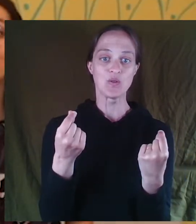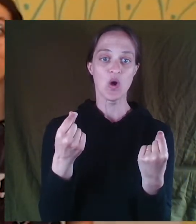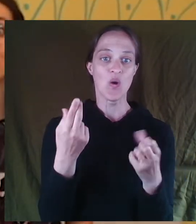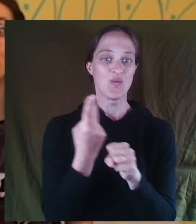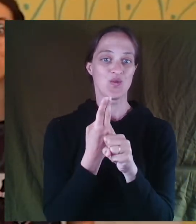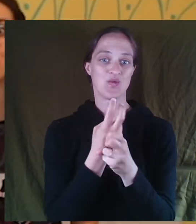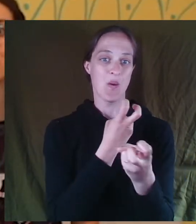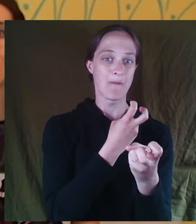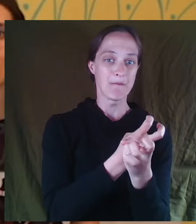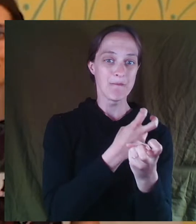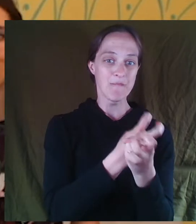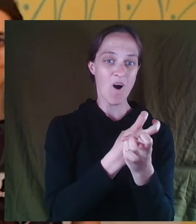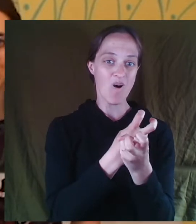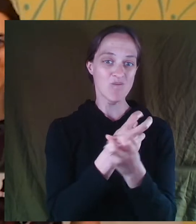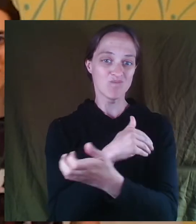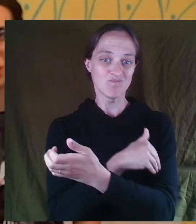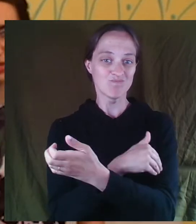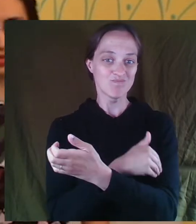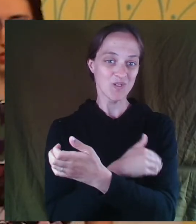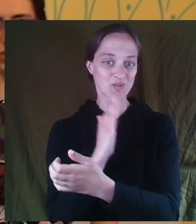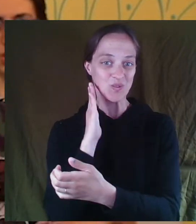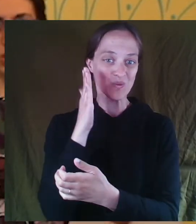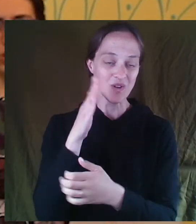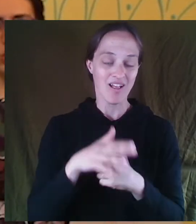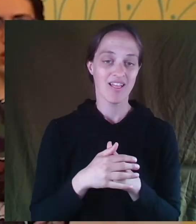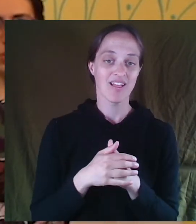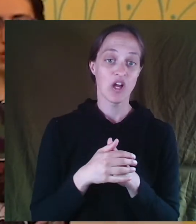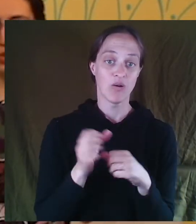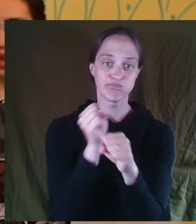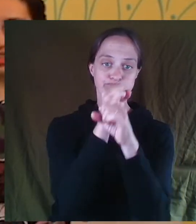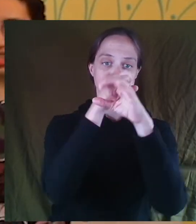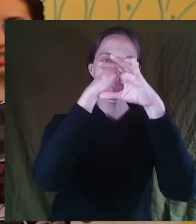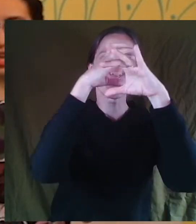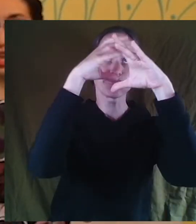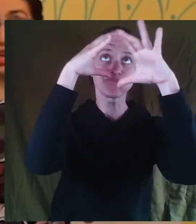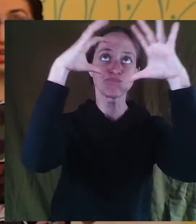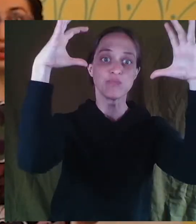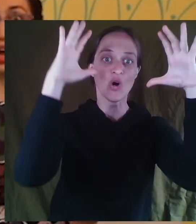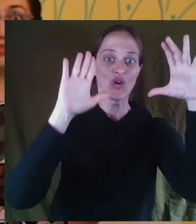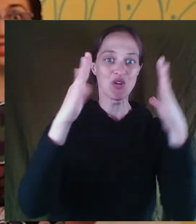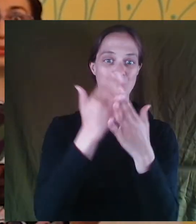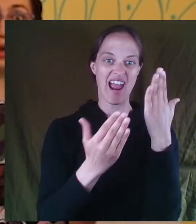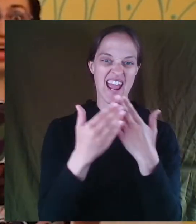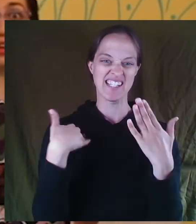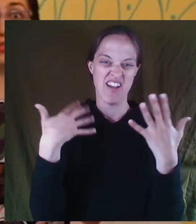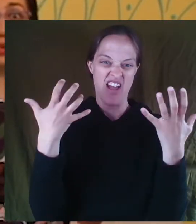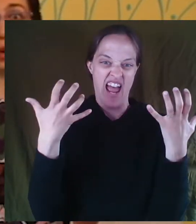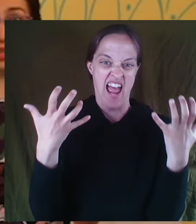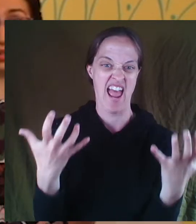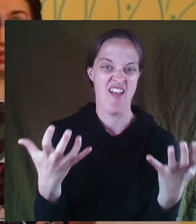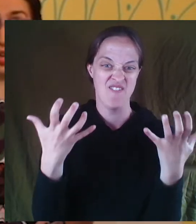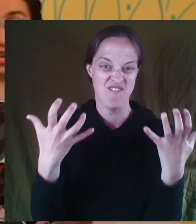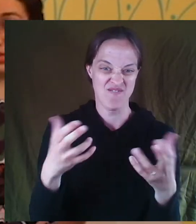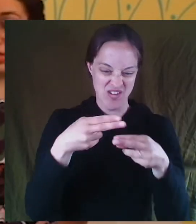is going to use our bones and muscles. You are going to imagine that you have some heavy weights in your hands.